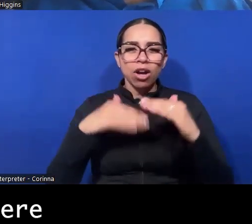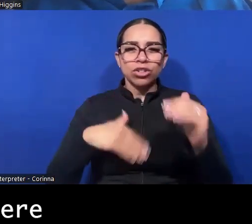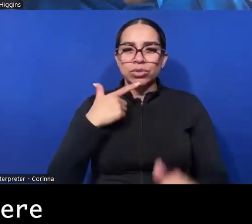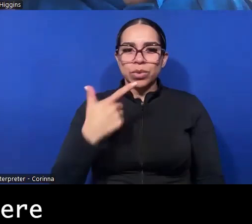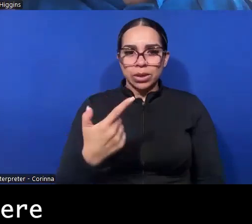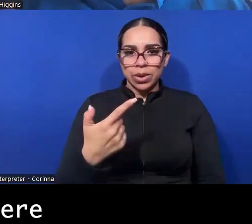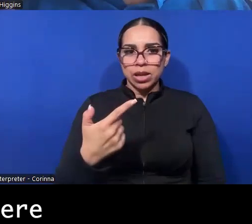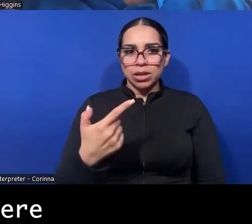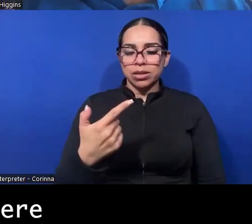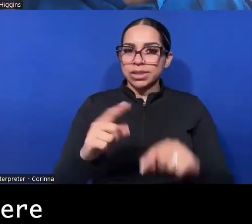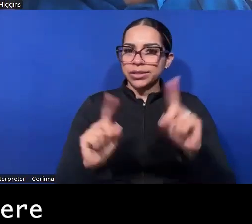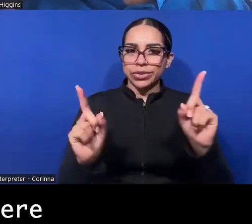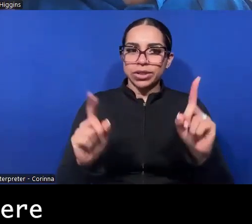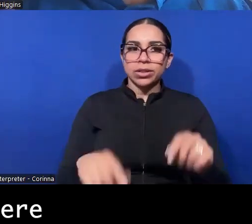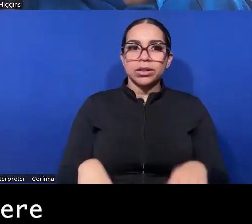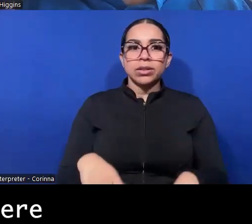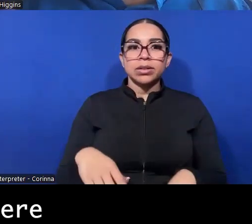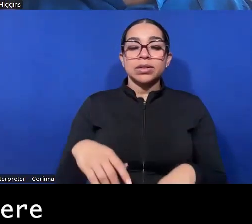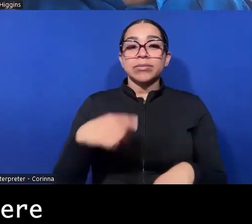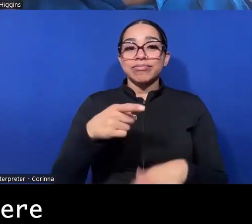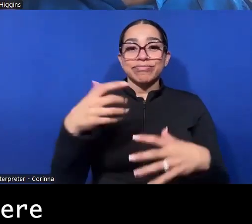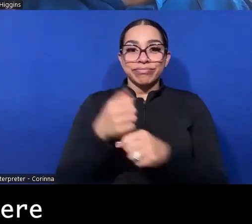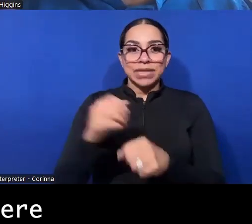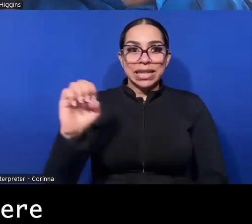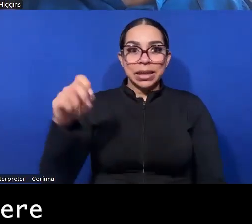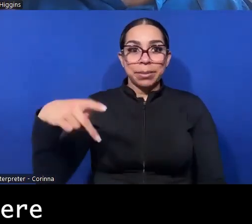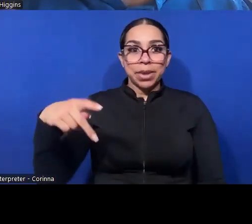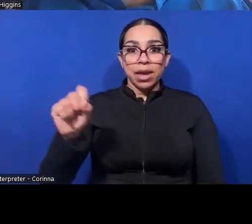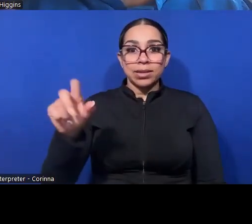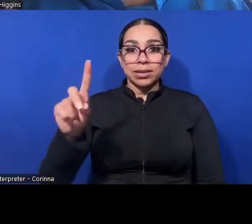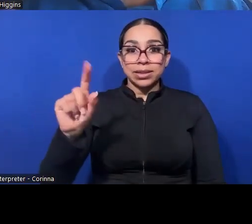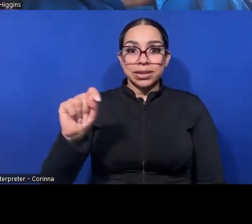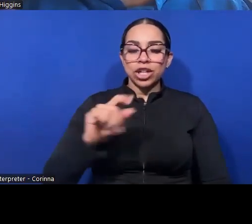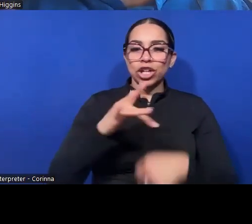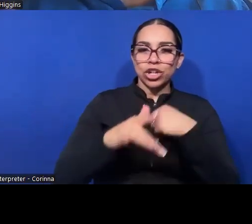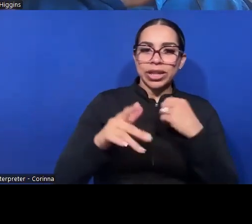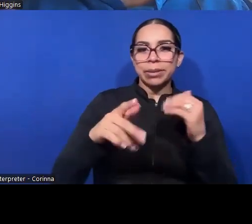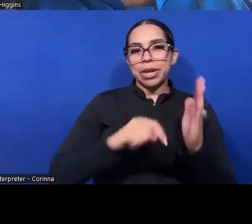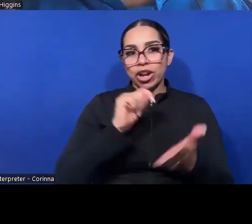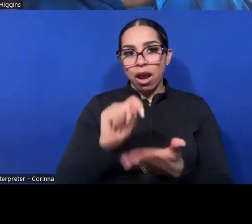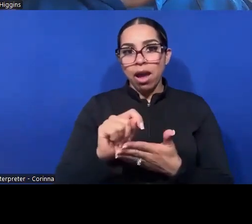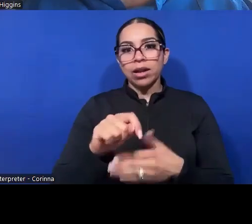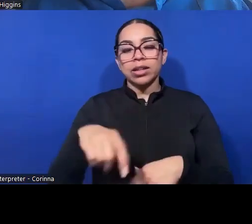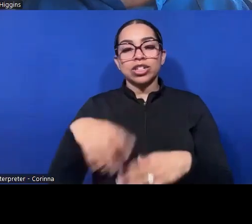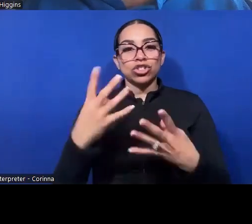And it's listed as EPSDT here which stands for Early Periodic Screening Diagnosis and Treatment.